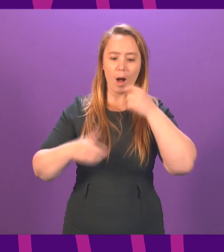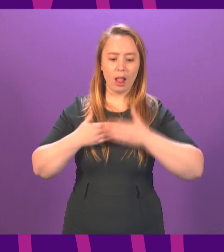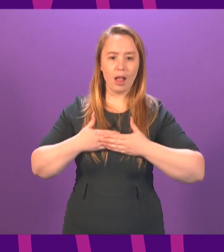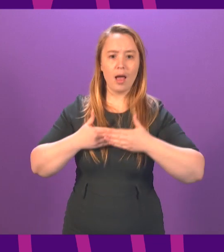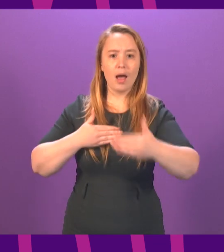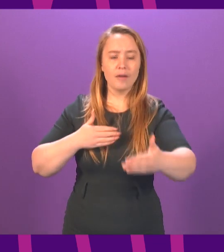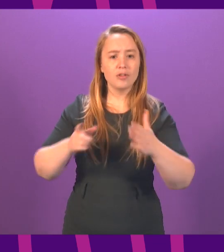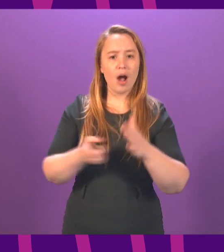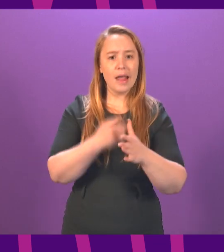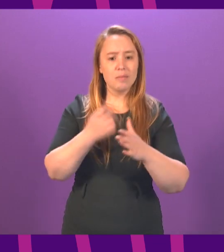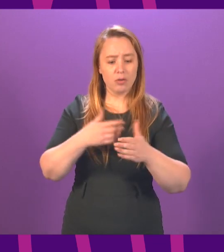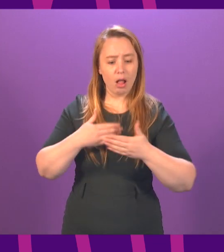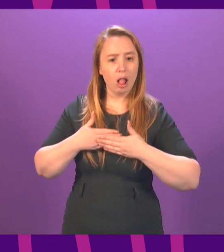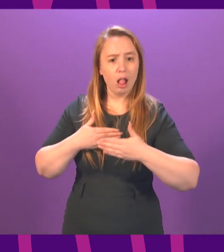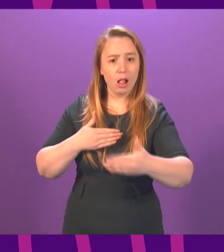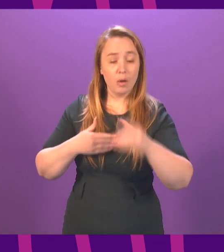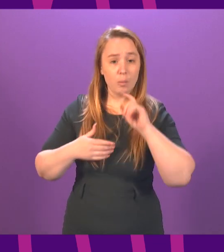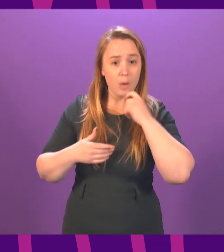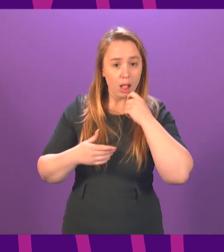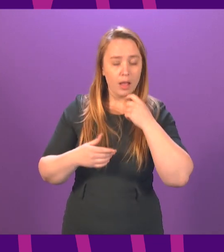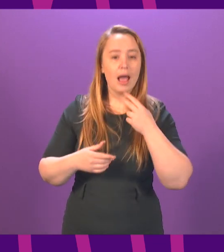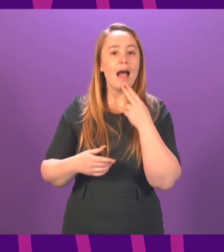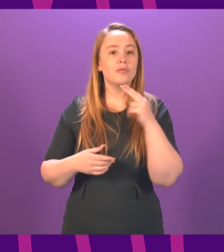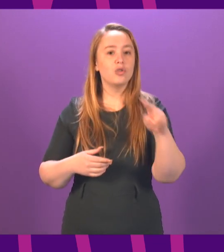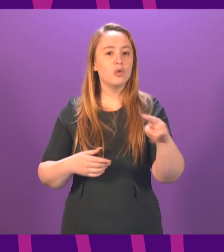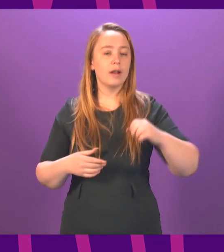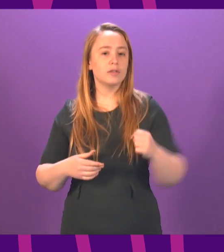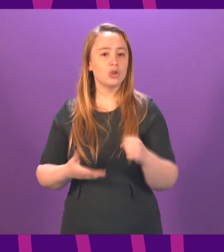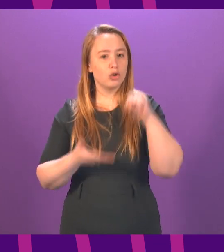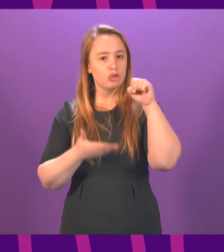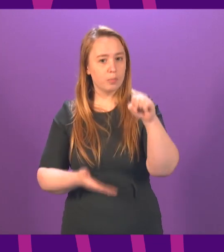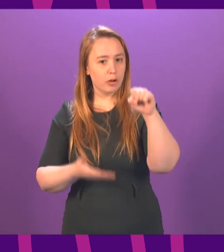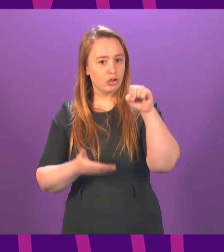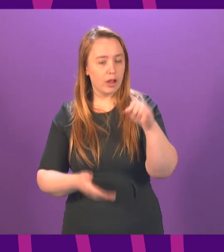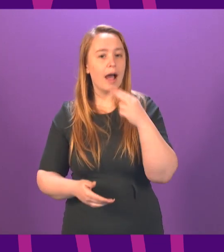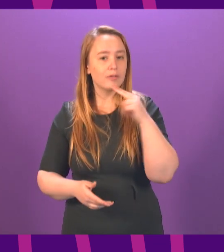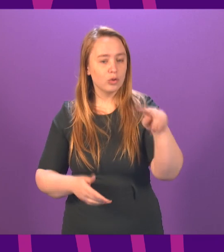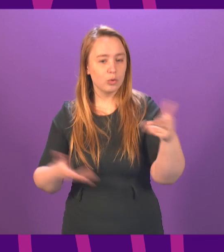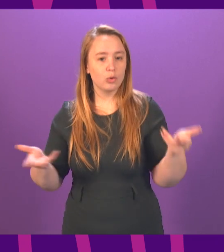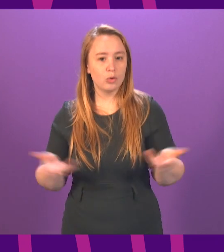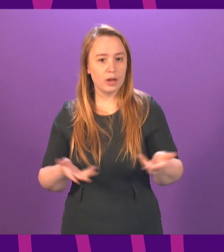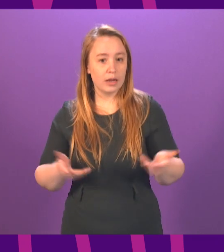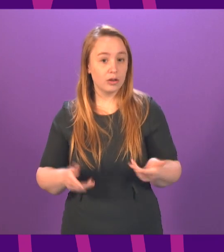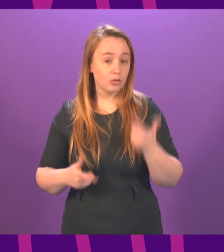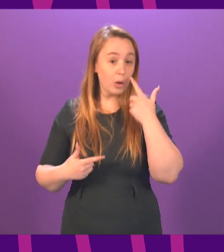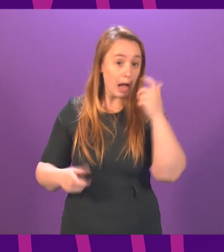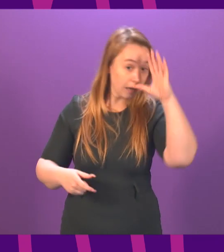afternoon, we will hear the Scottish budget. If the job retention scheme does not continue,